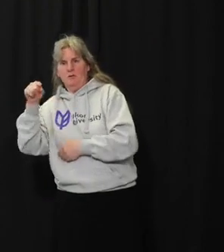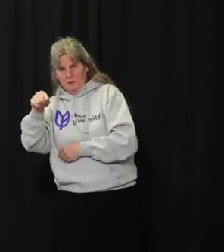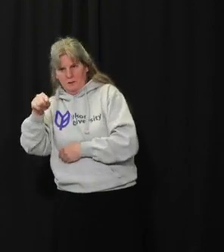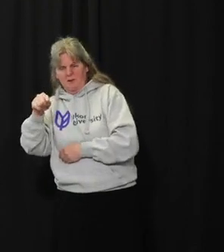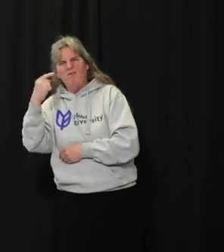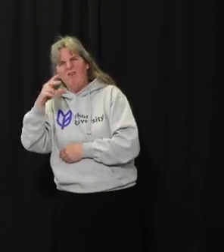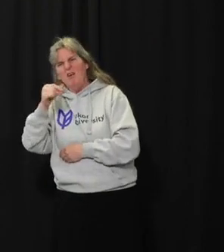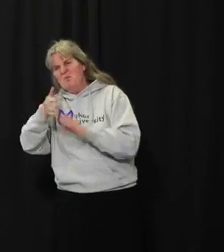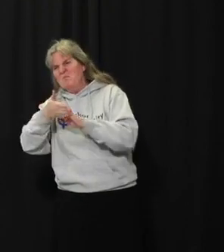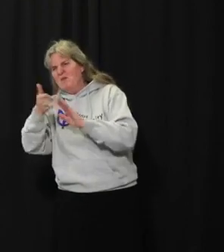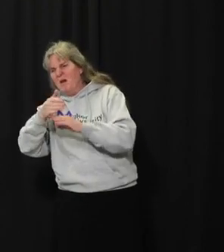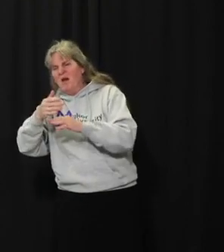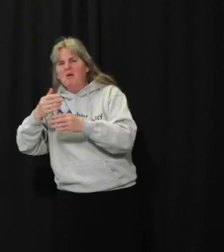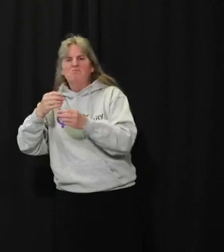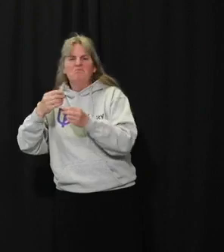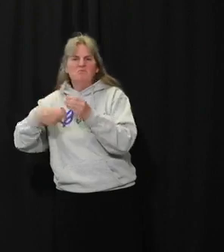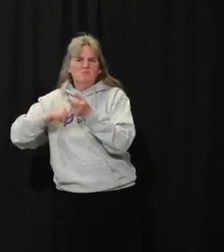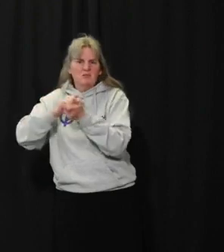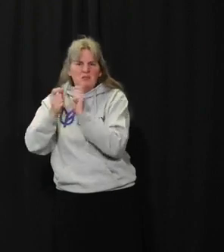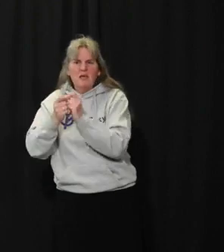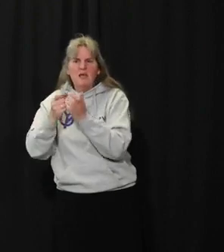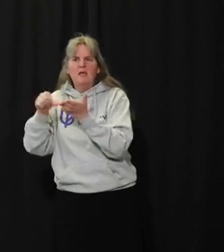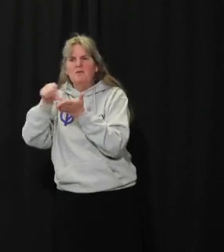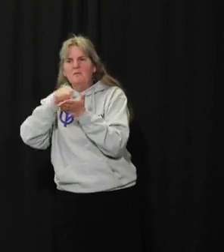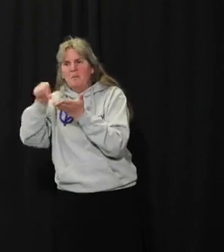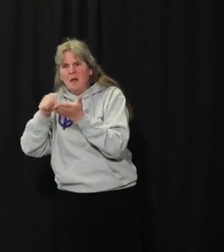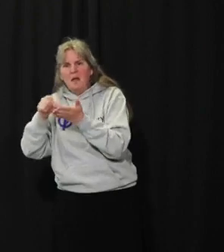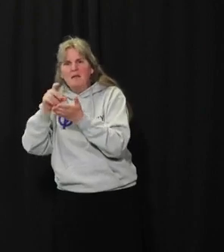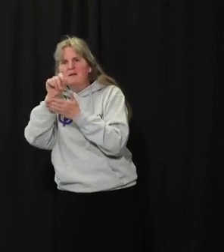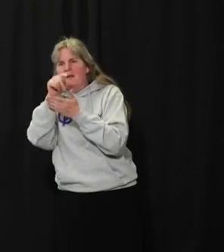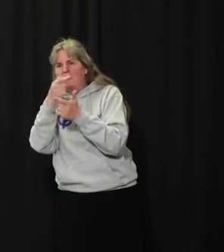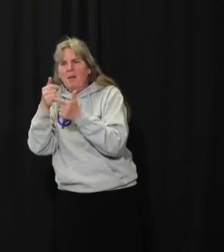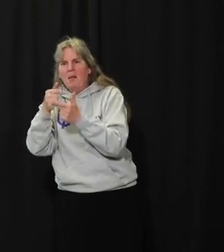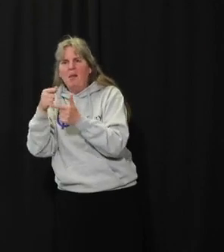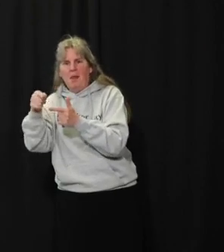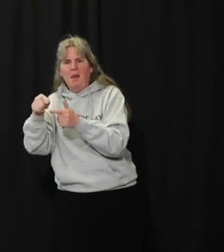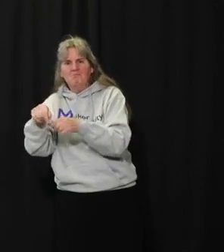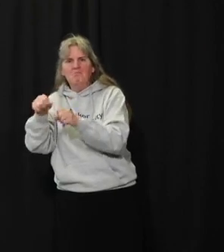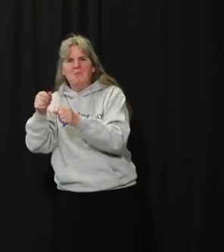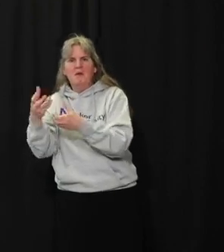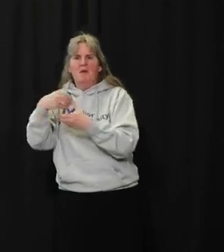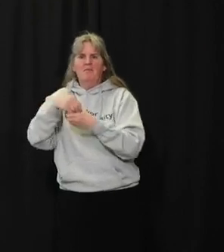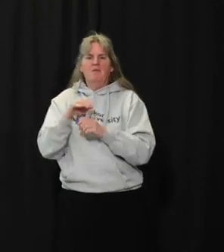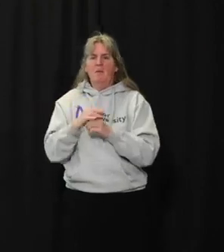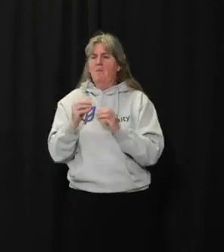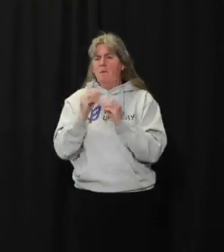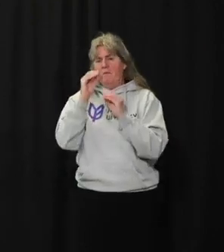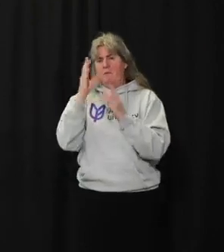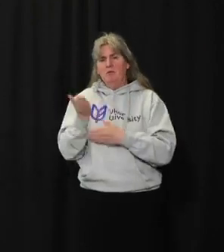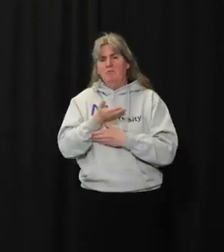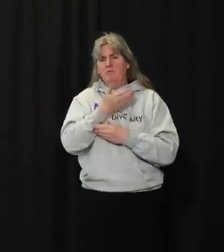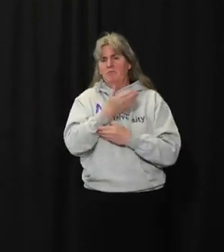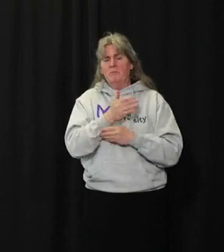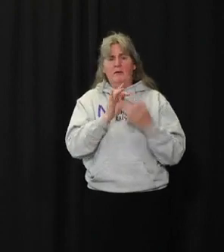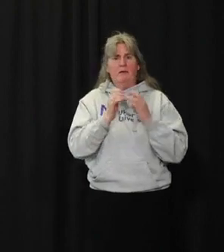So if they have questions or are looking to inquire to see if this works for them, please reach out to the Department of economic development.